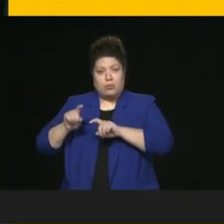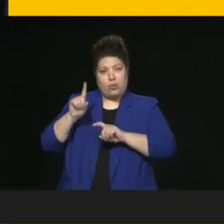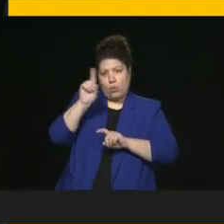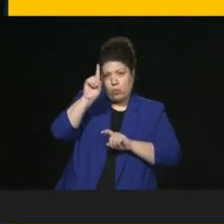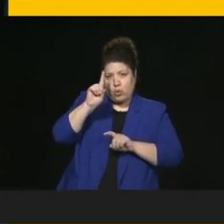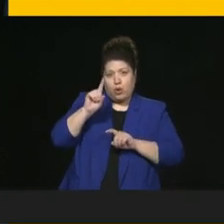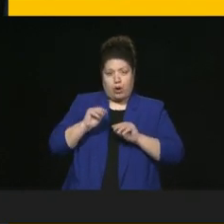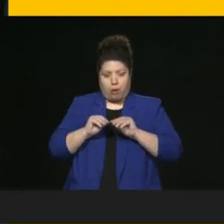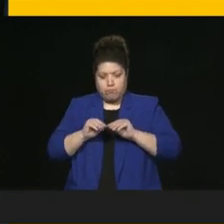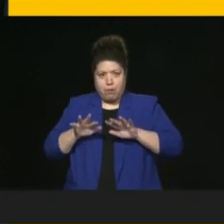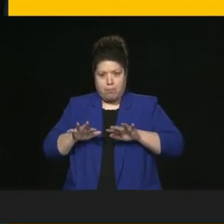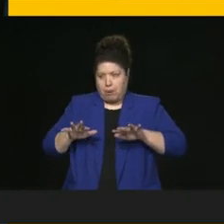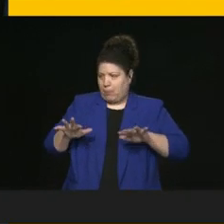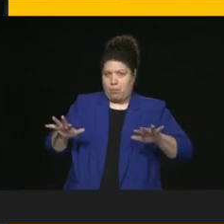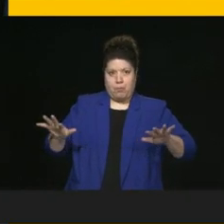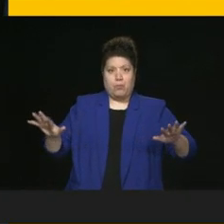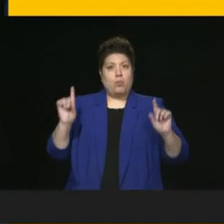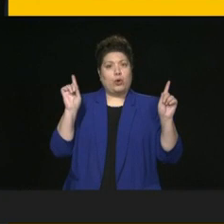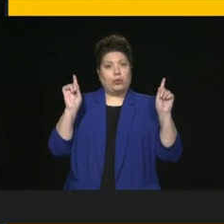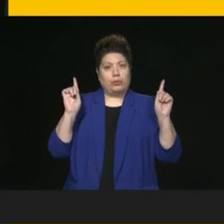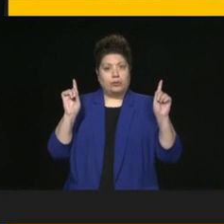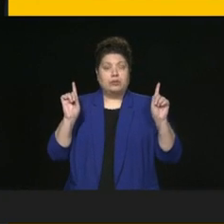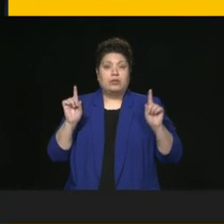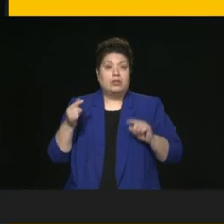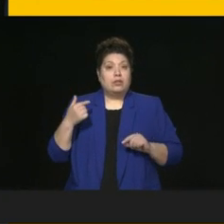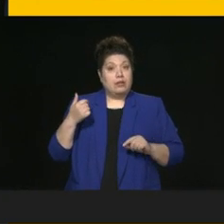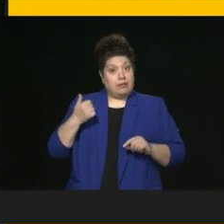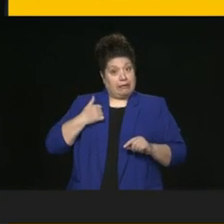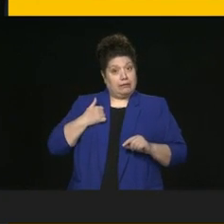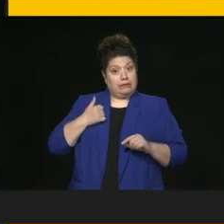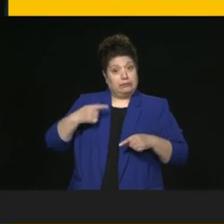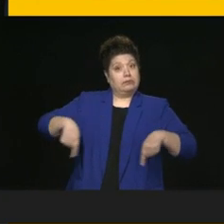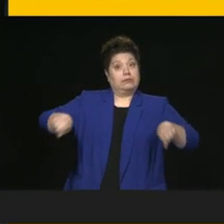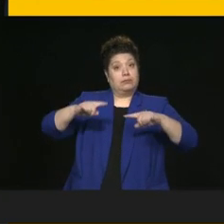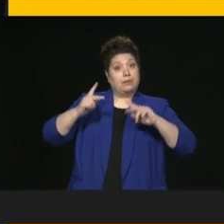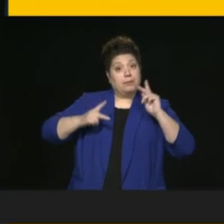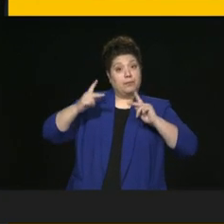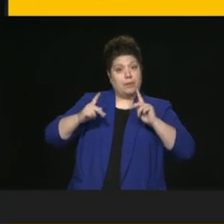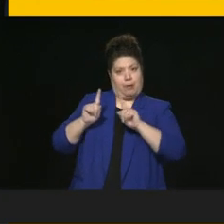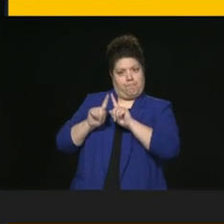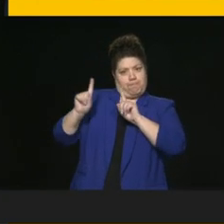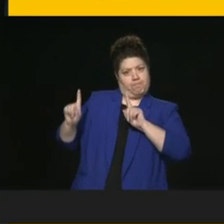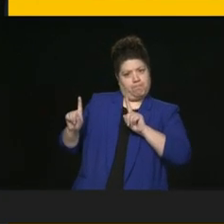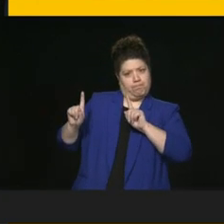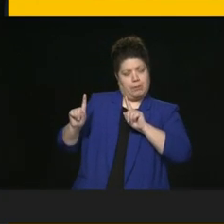TESTING TO BETTER TRACK WHERE THE DISEASE IS SPREADING. AS CANADIANS CONTINUE TO